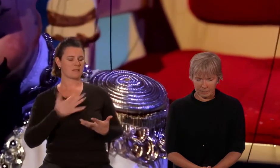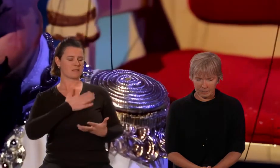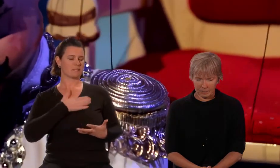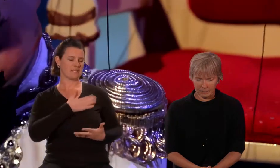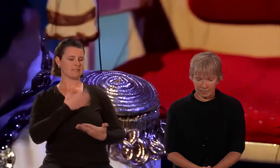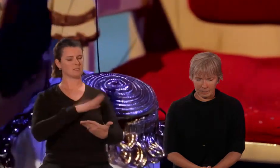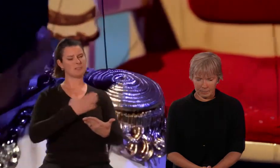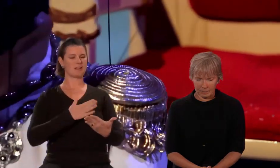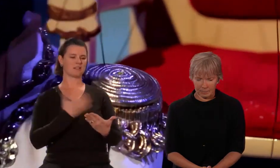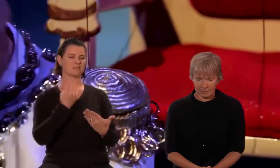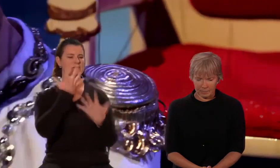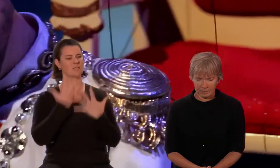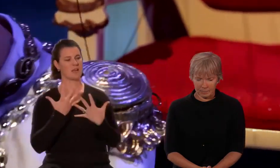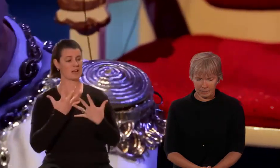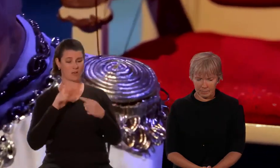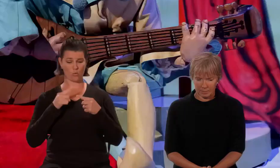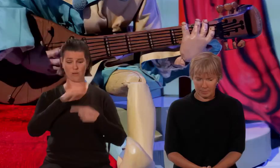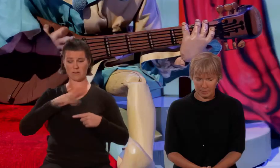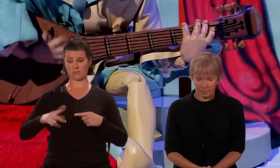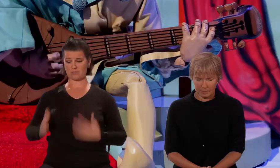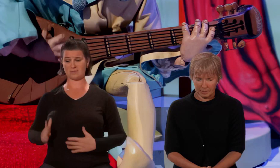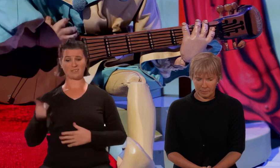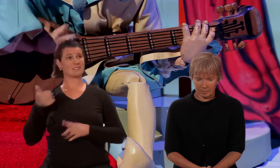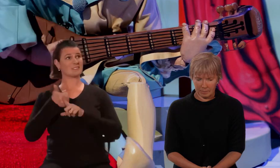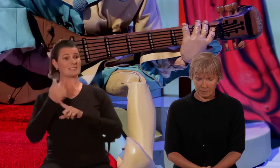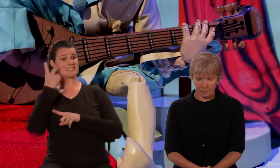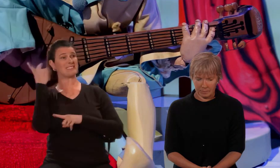For when the Princess sees the moon, (sniffs) she will be ill again.